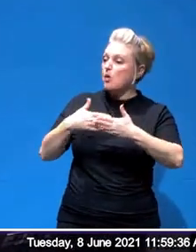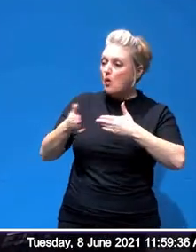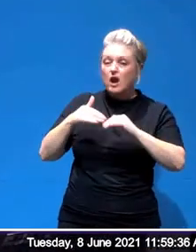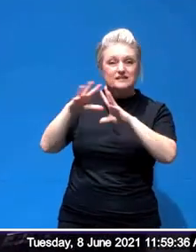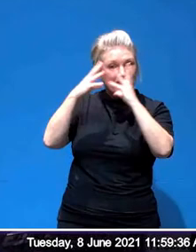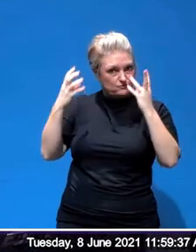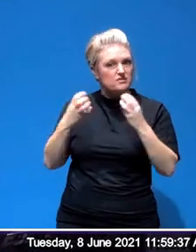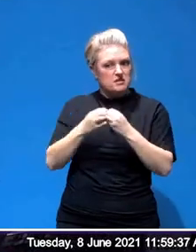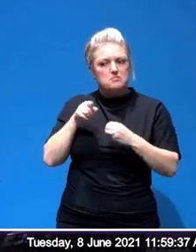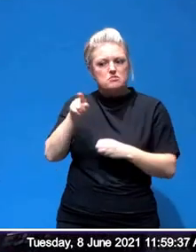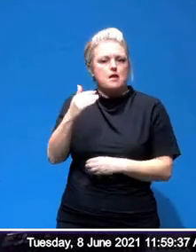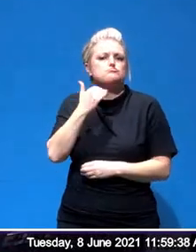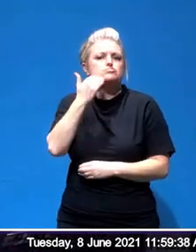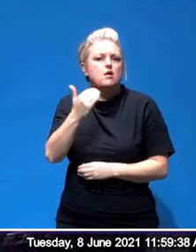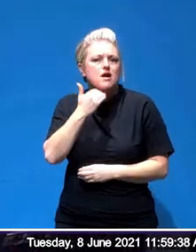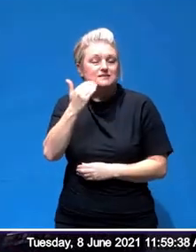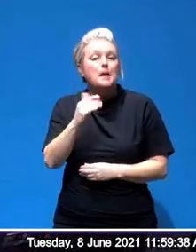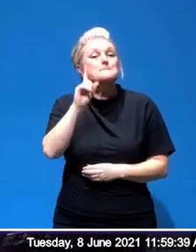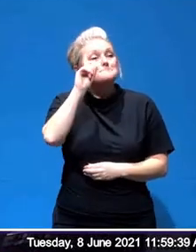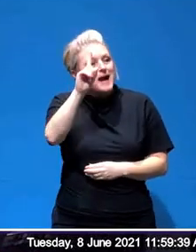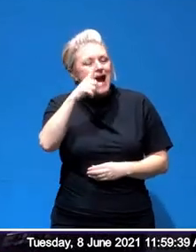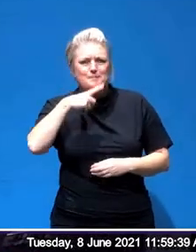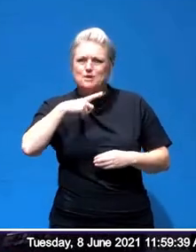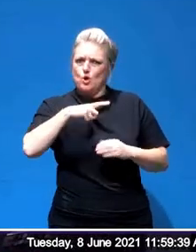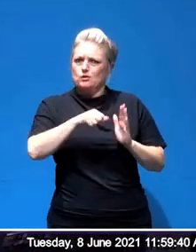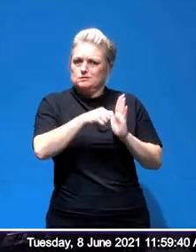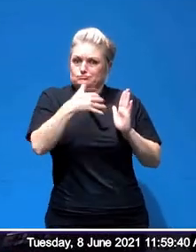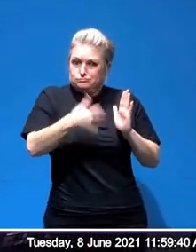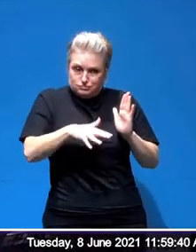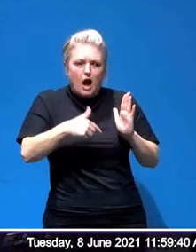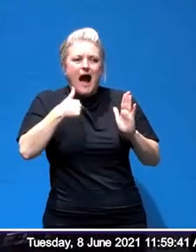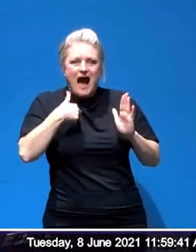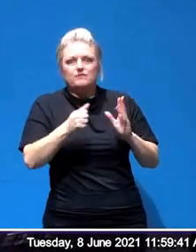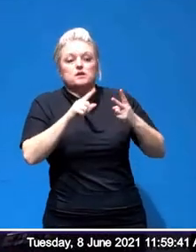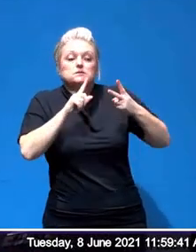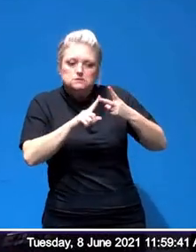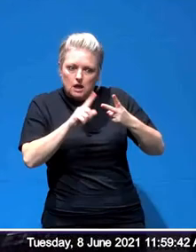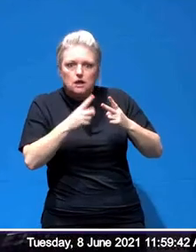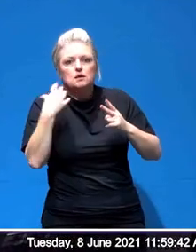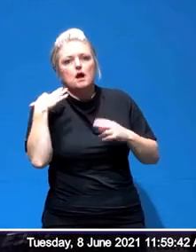an assistive technology request, which I signed on 5 May 2020.